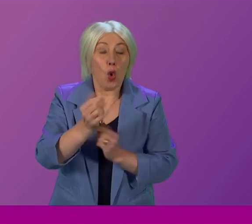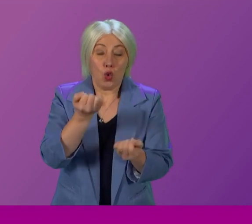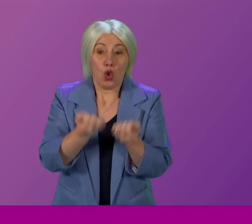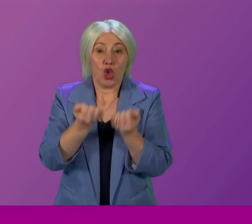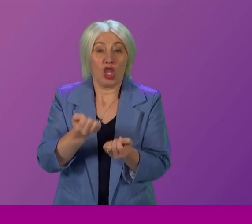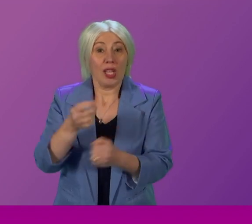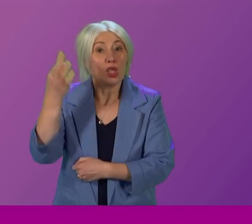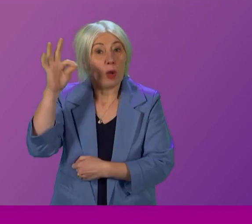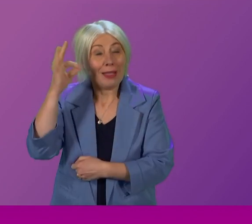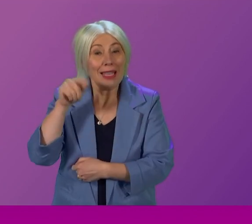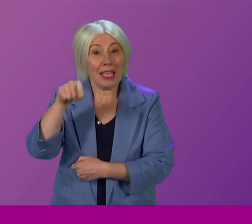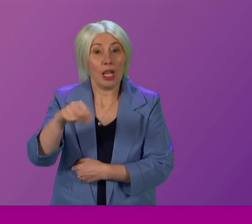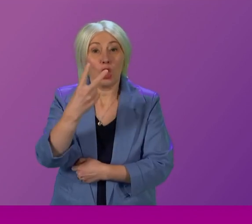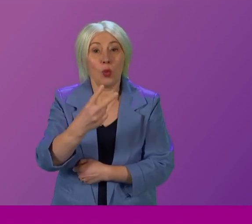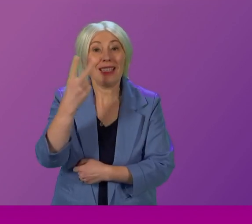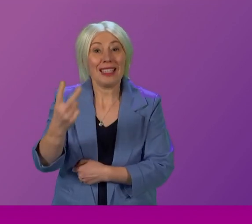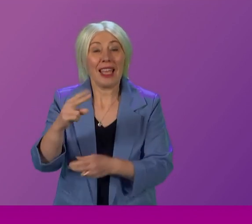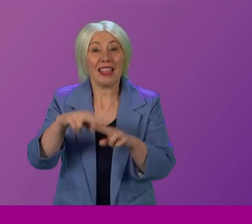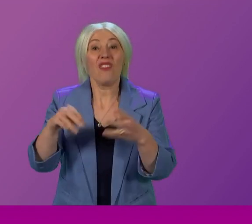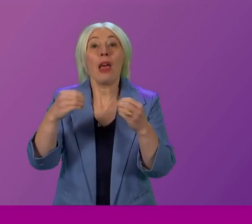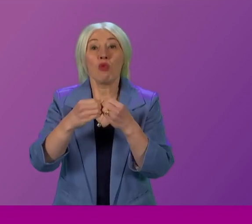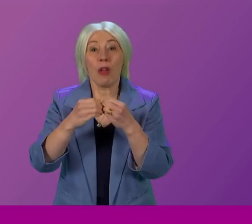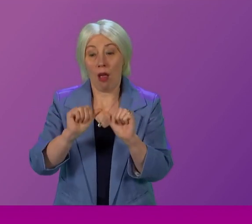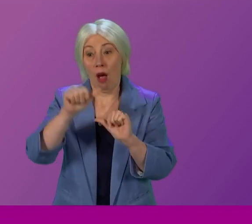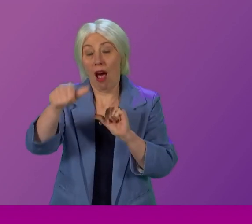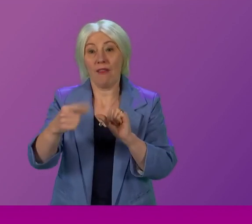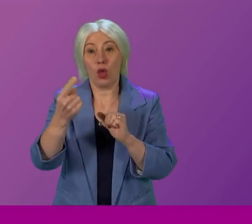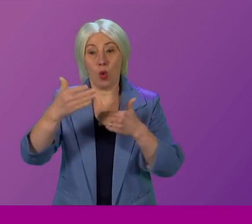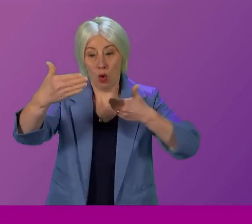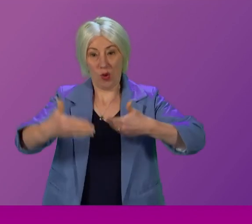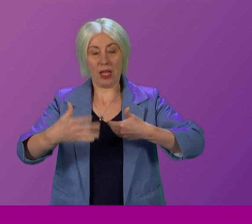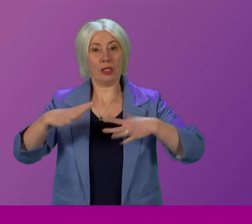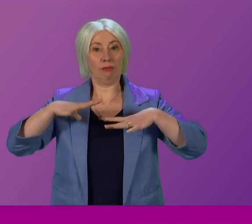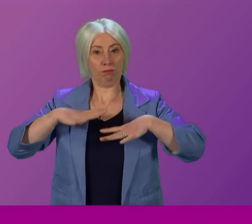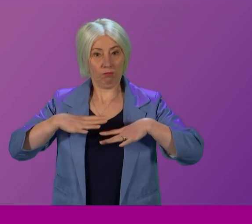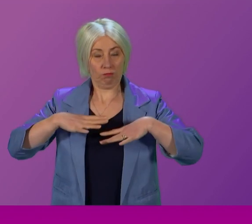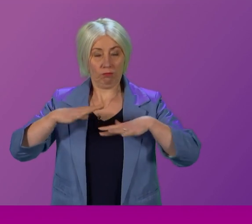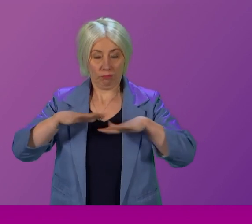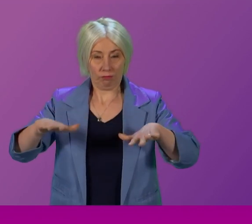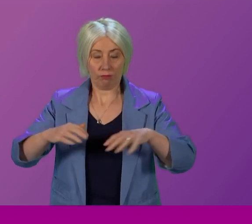Committee on 22 February, following the Parliament’s recess week. Members of that